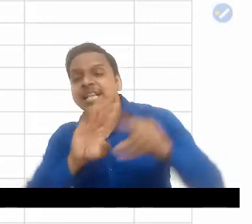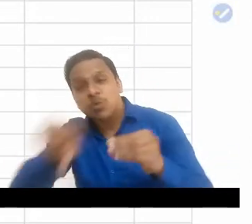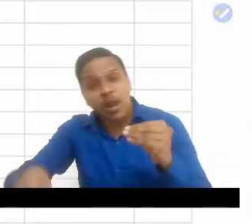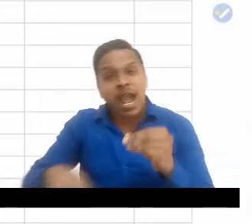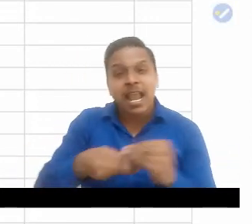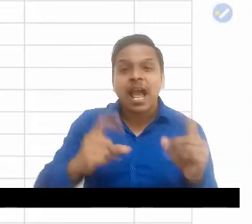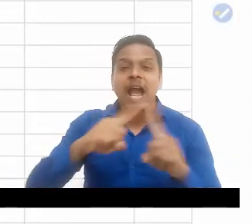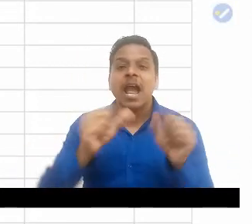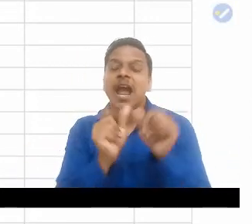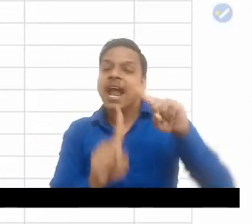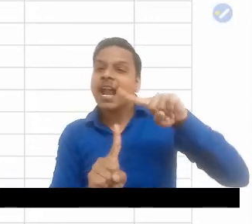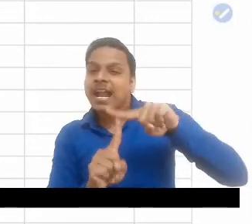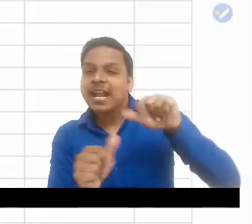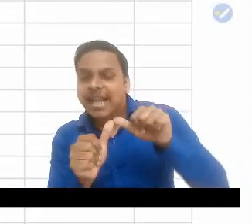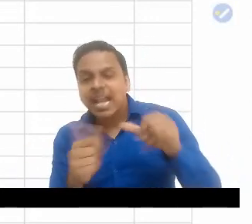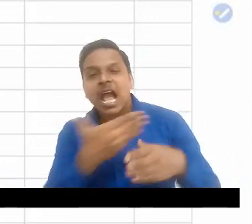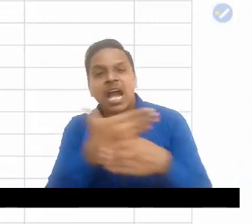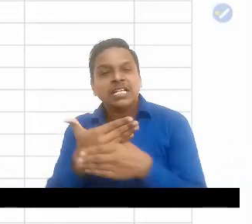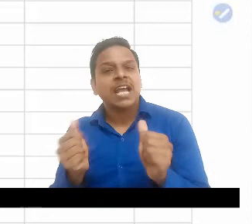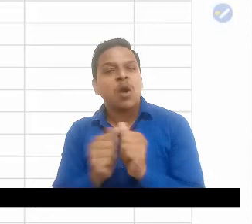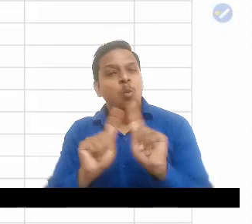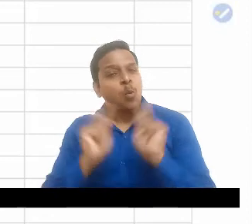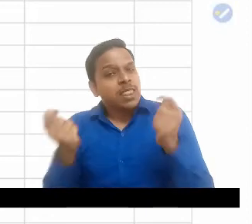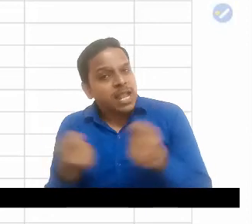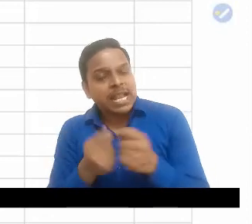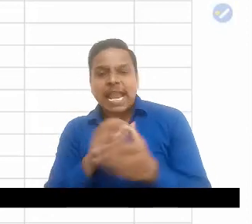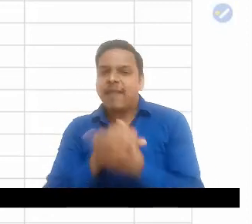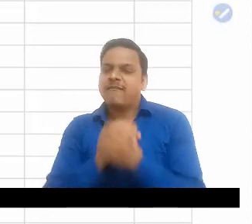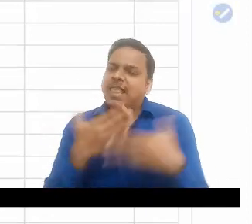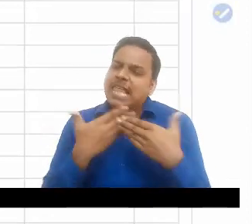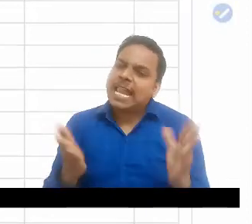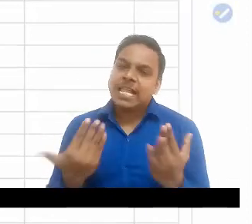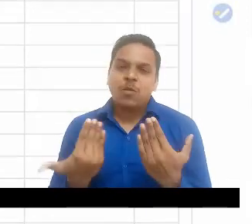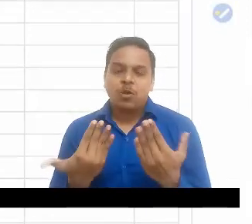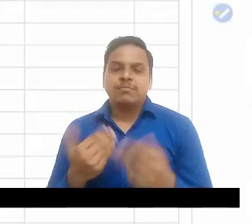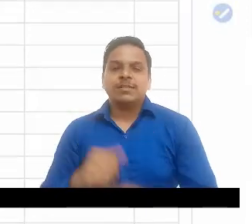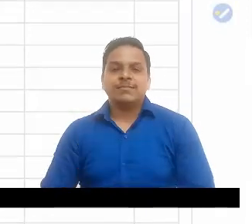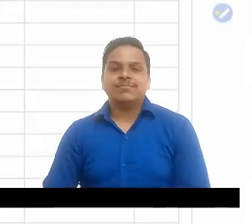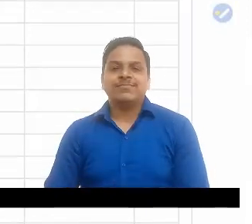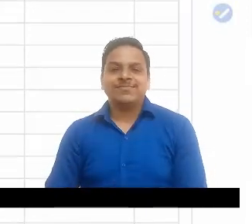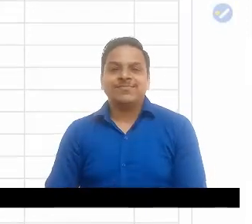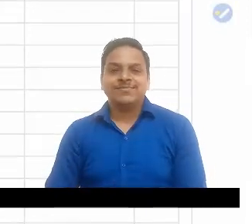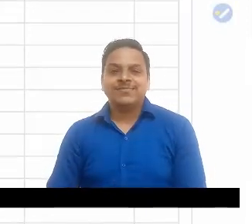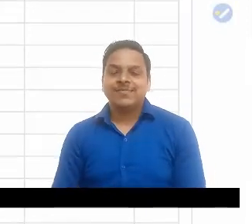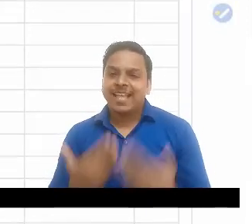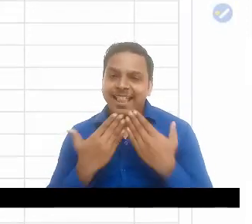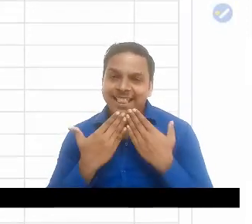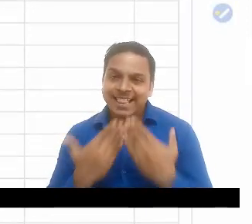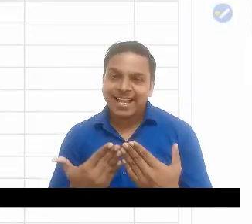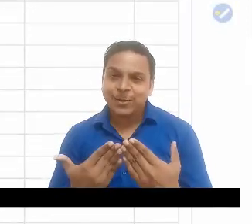you can share the data with any of your teammates or with your friends. Thank you.